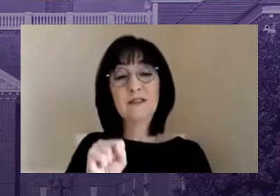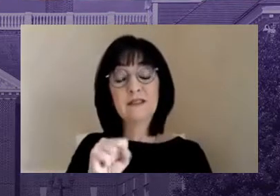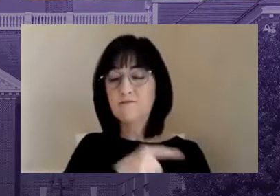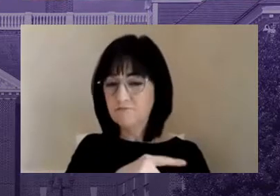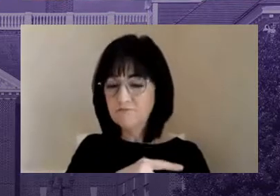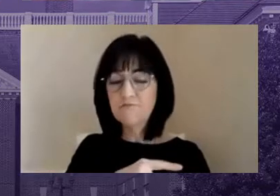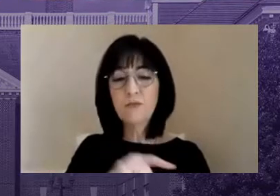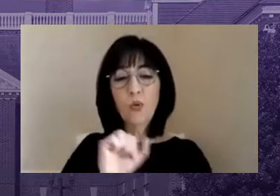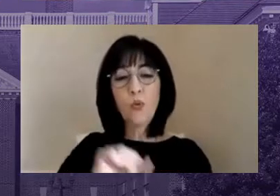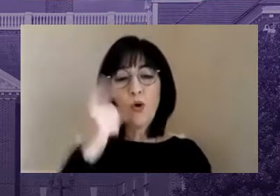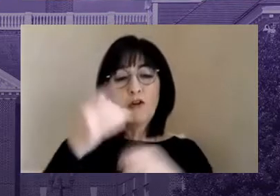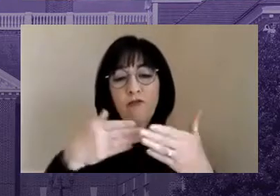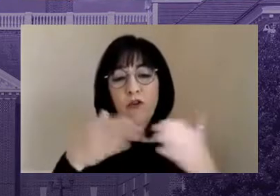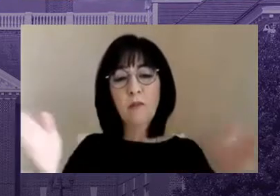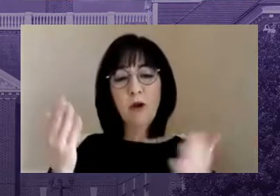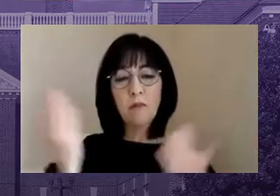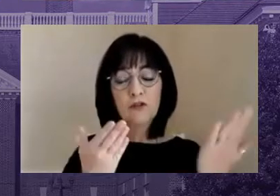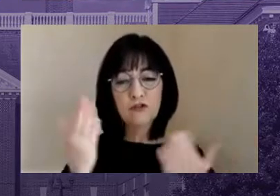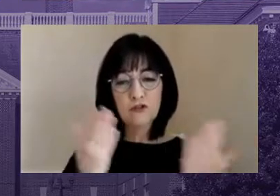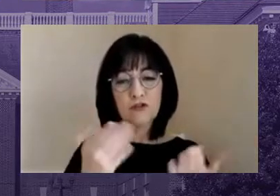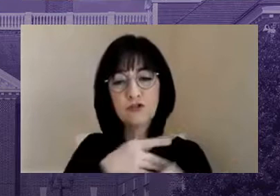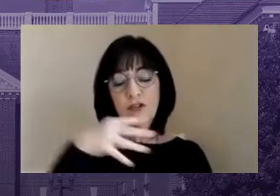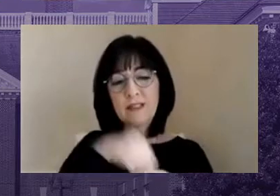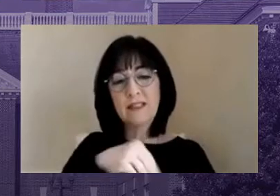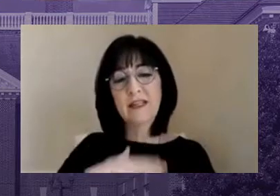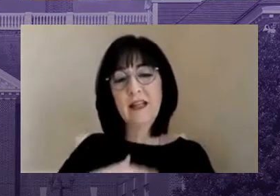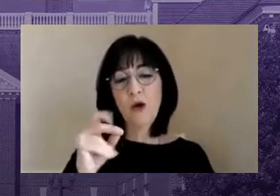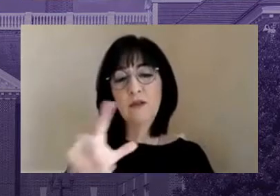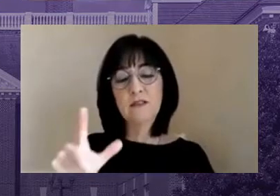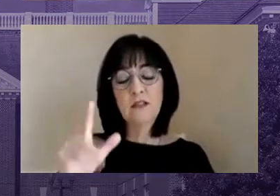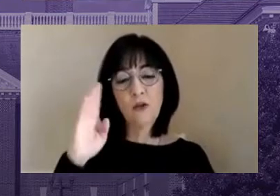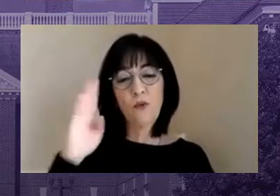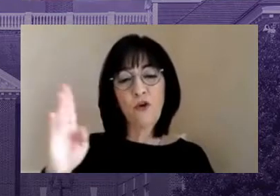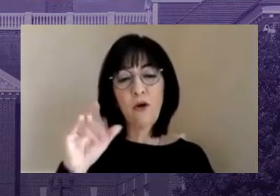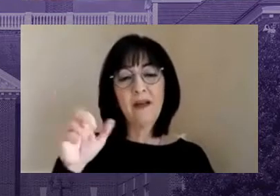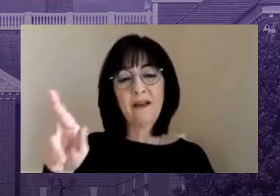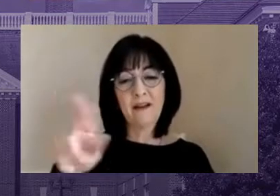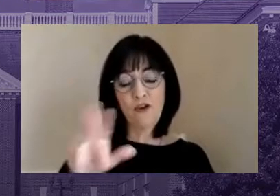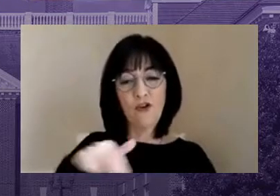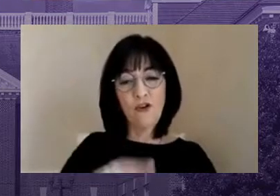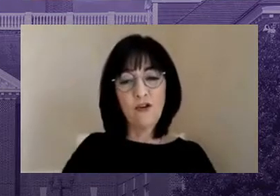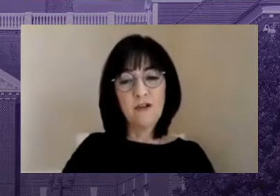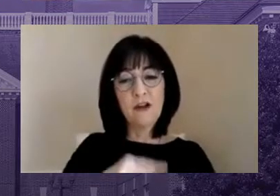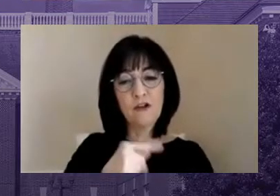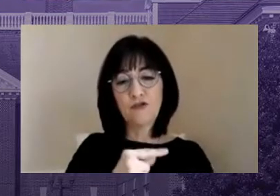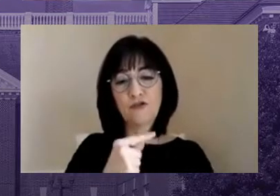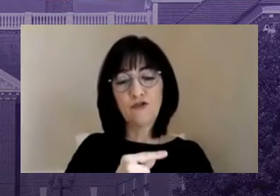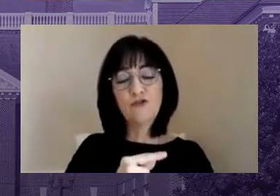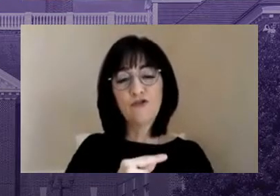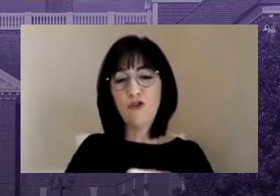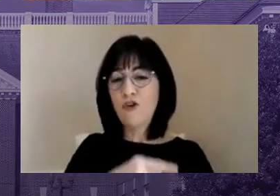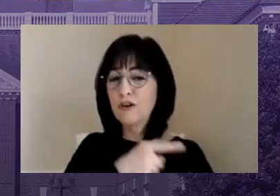leader at Delaware Army and Air National Guard. A real trailblazer there. We have representatives